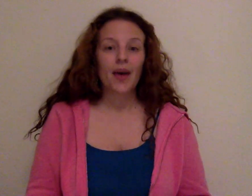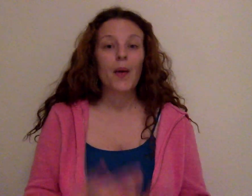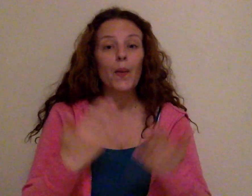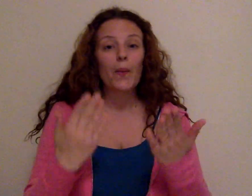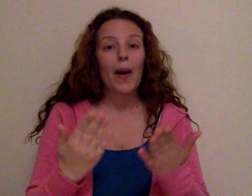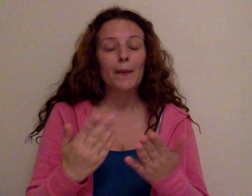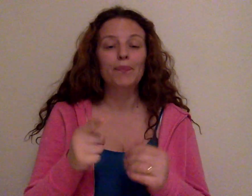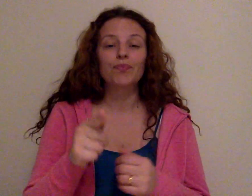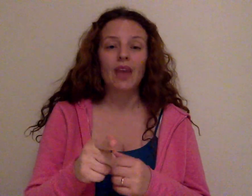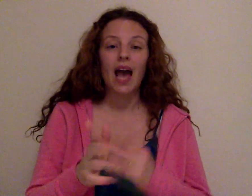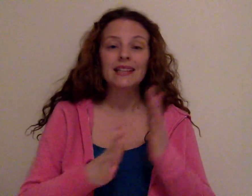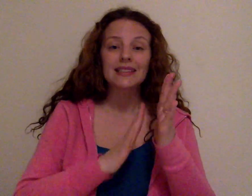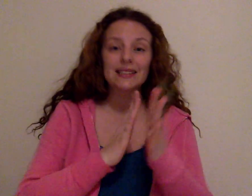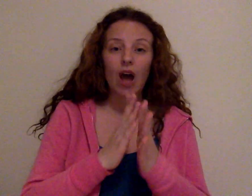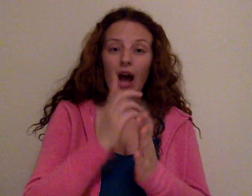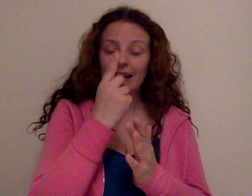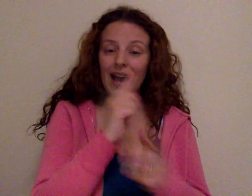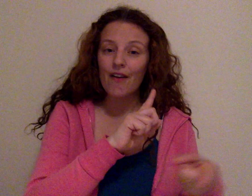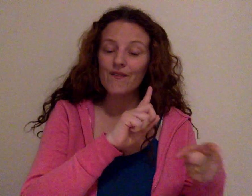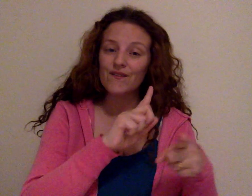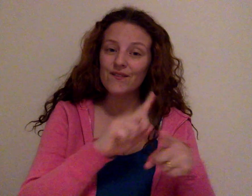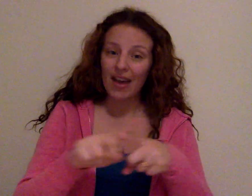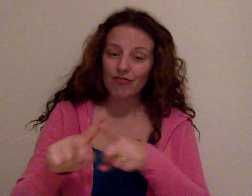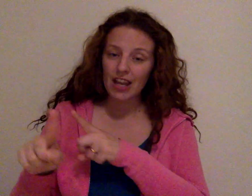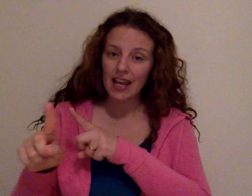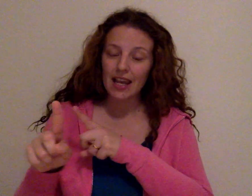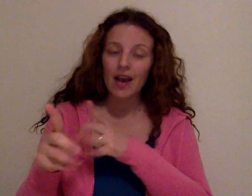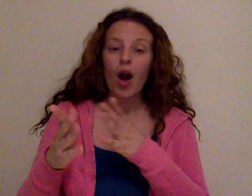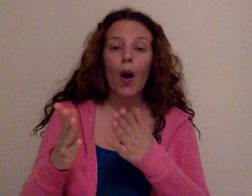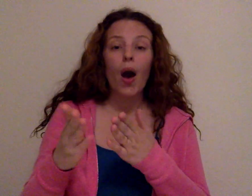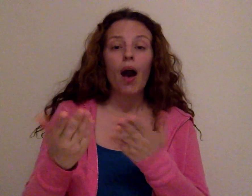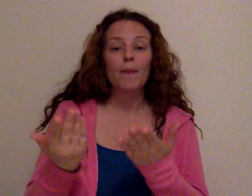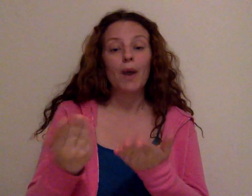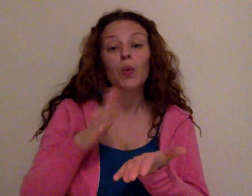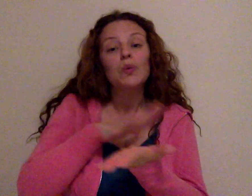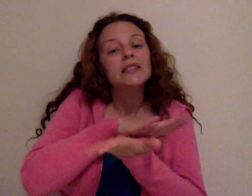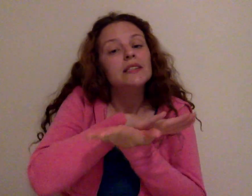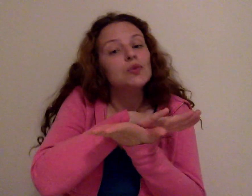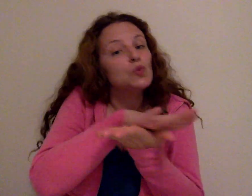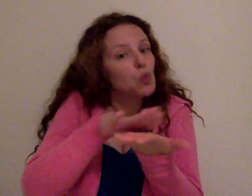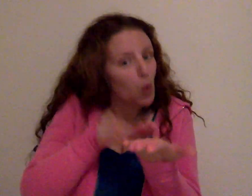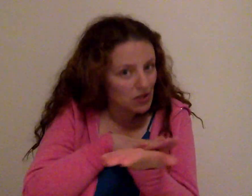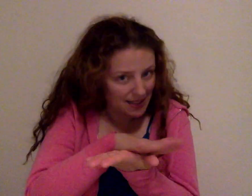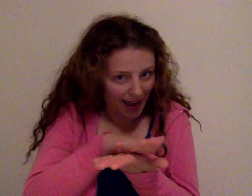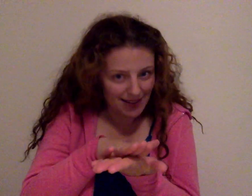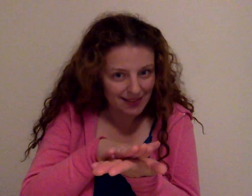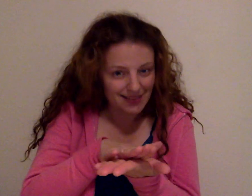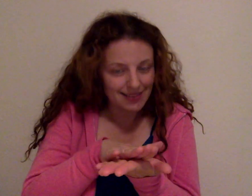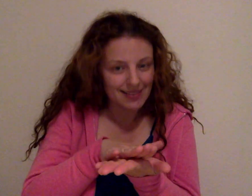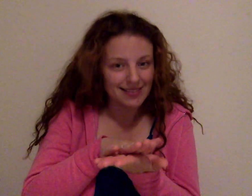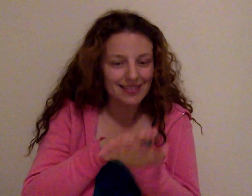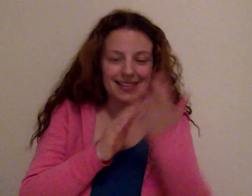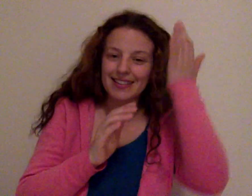Well signs can vary with the context.